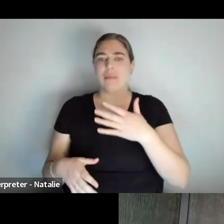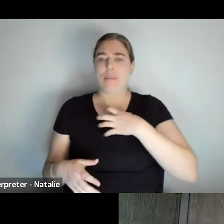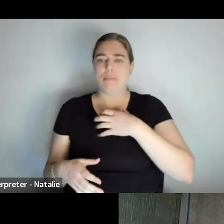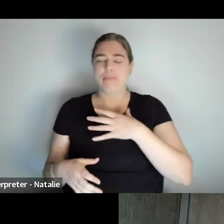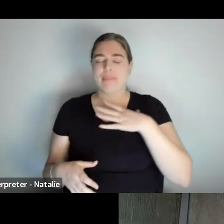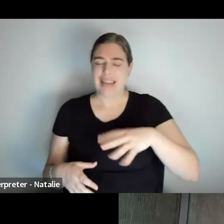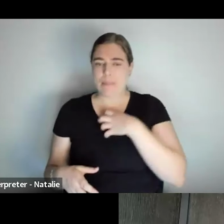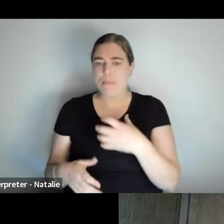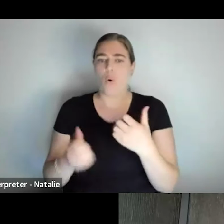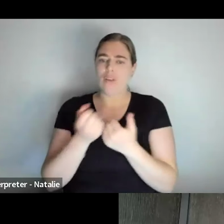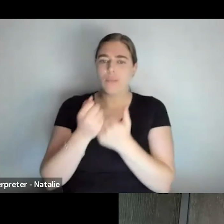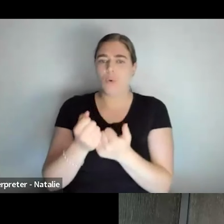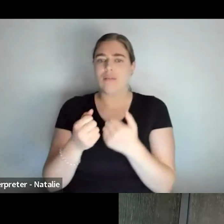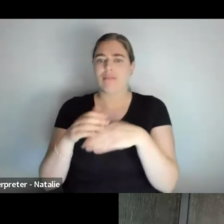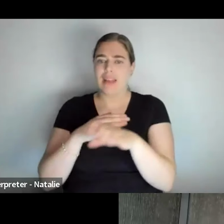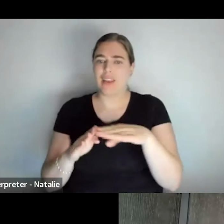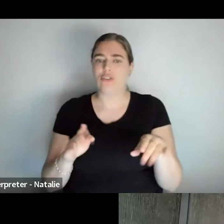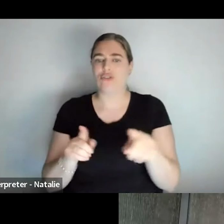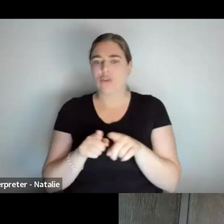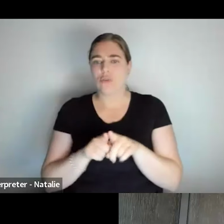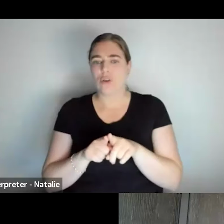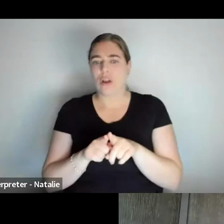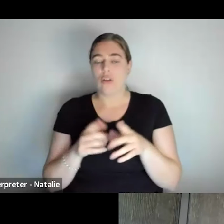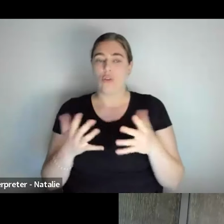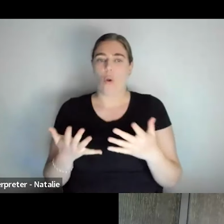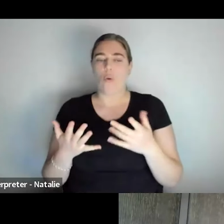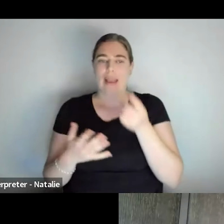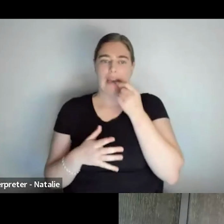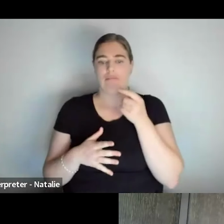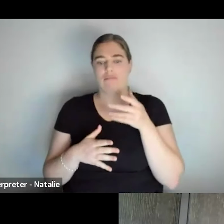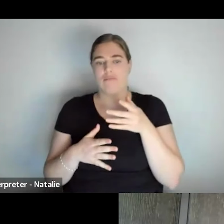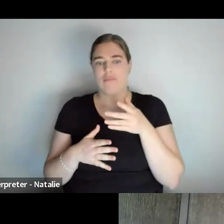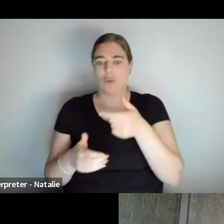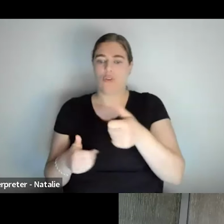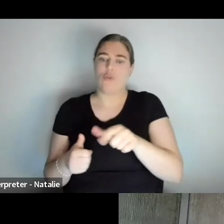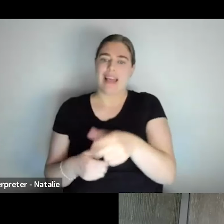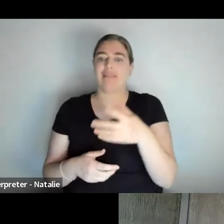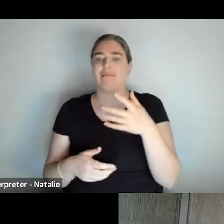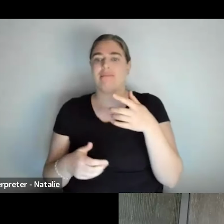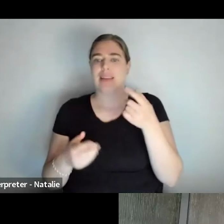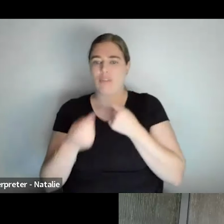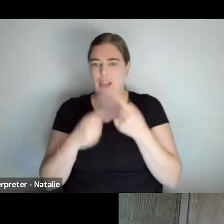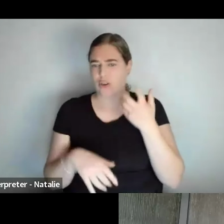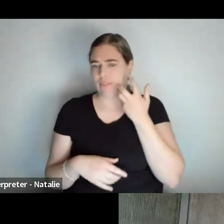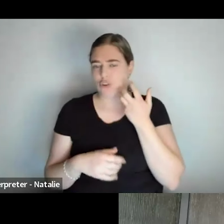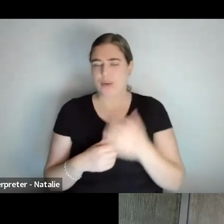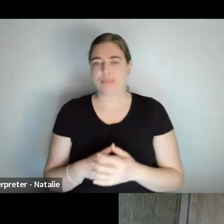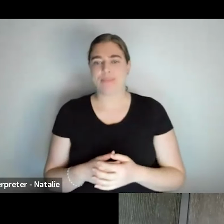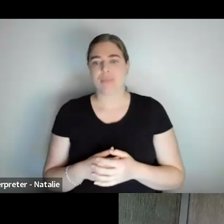a portion of funds from this allocation. We are hoping it will support artists, stories,